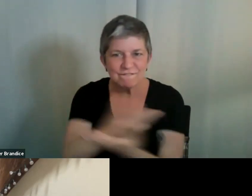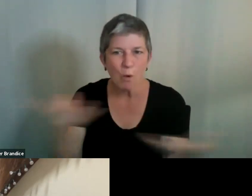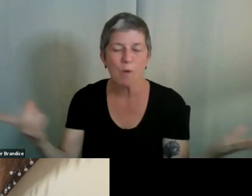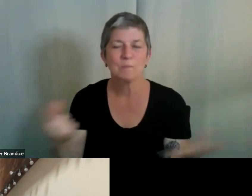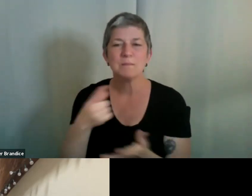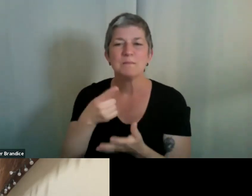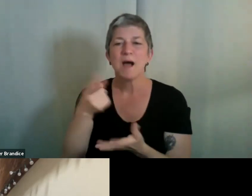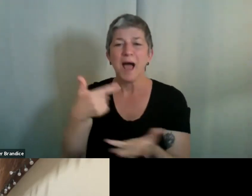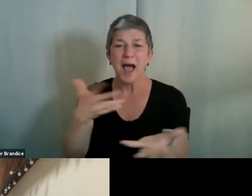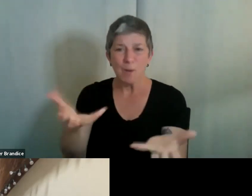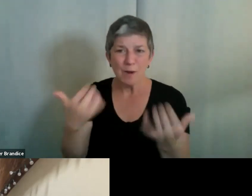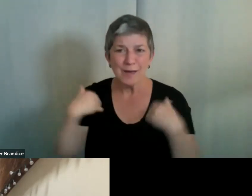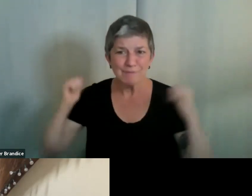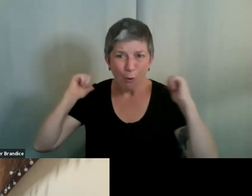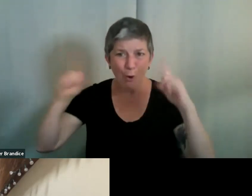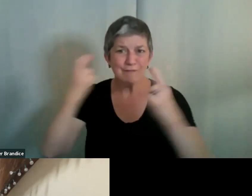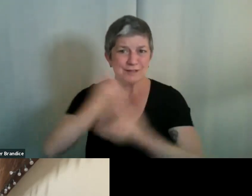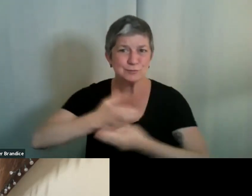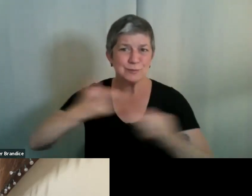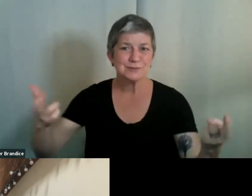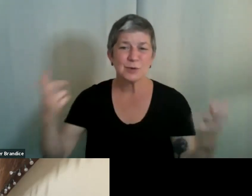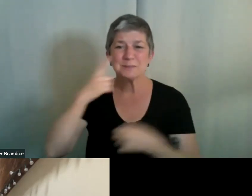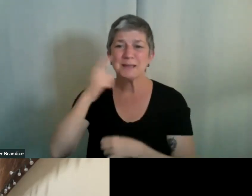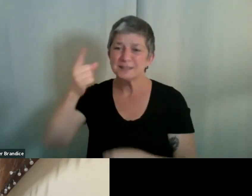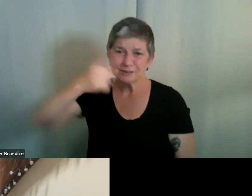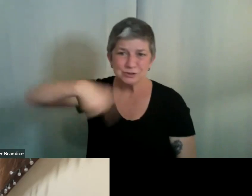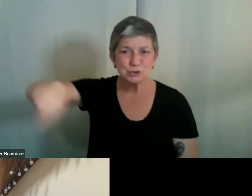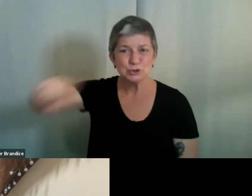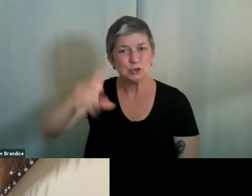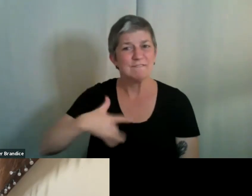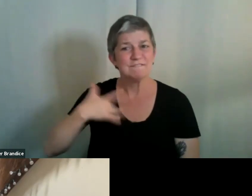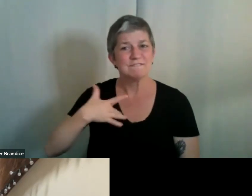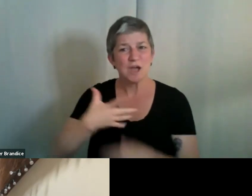of these resources, because you should feel confident going into